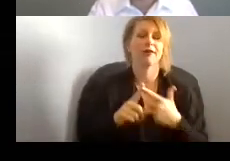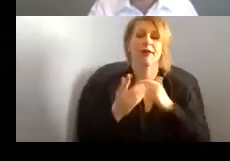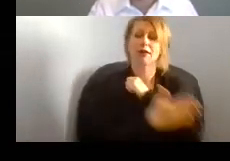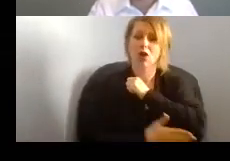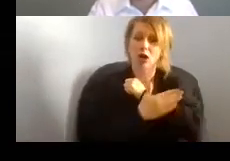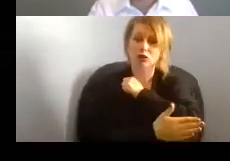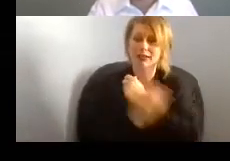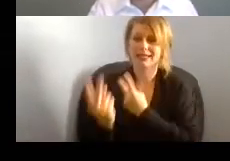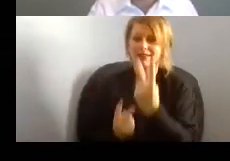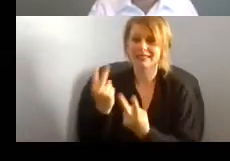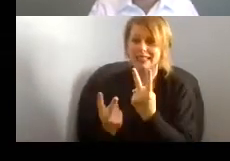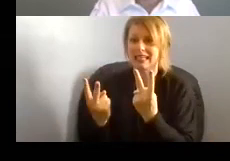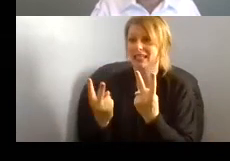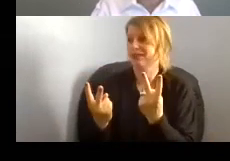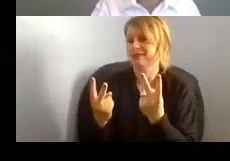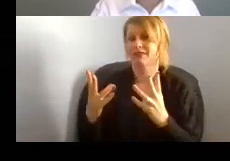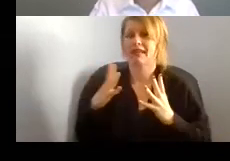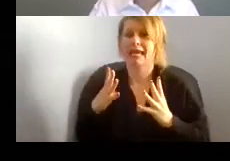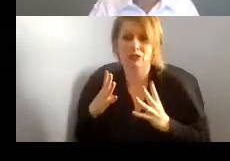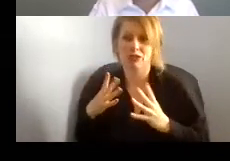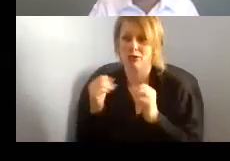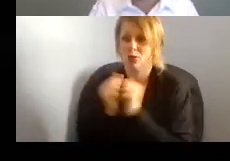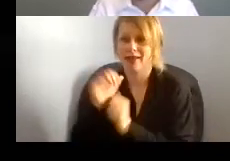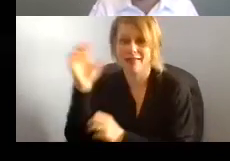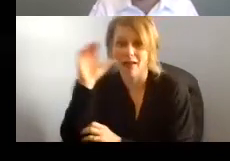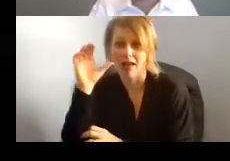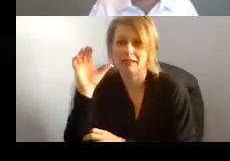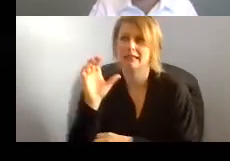when their cousin – with their cousin that gets brought up at social studies